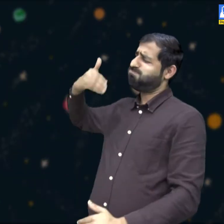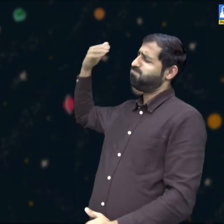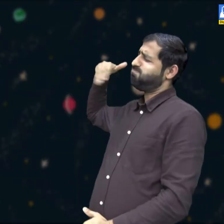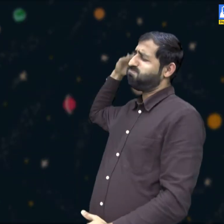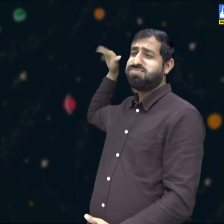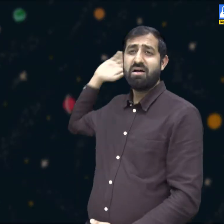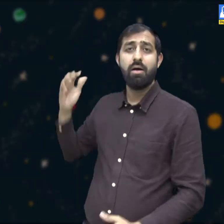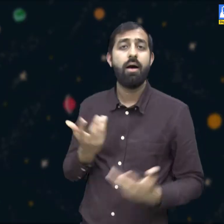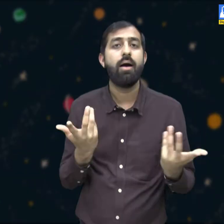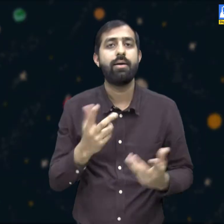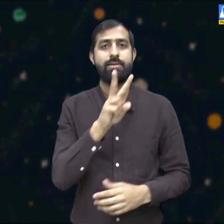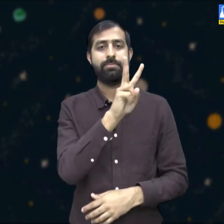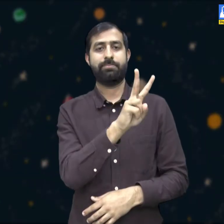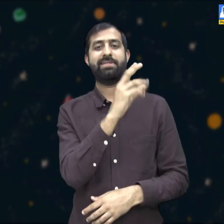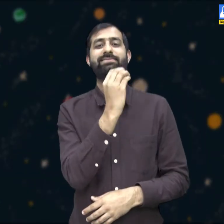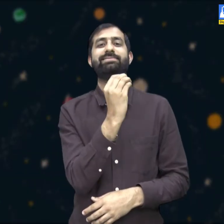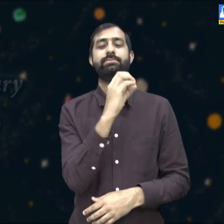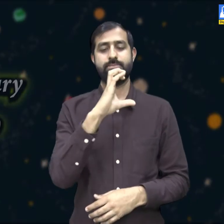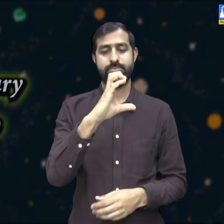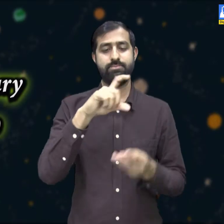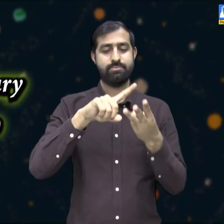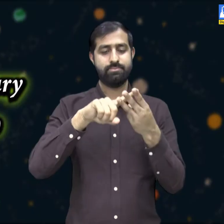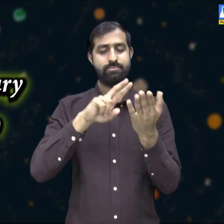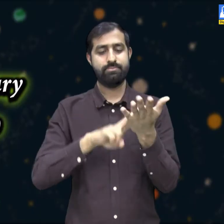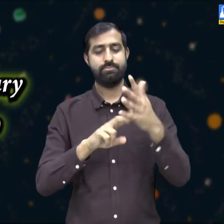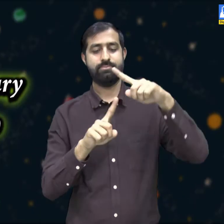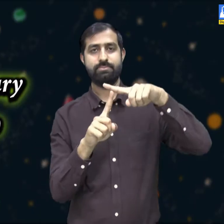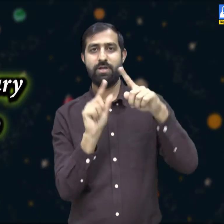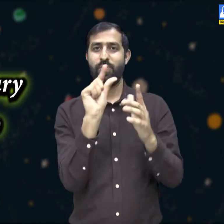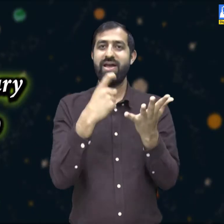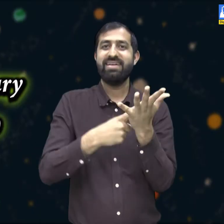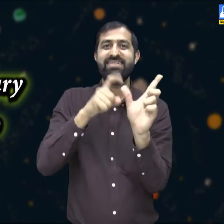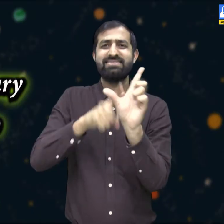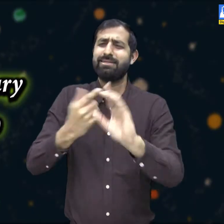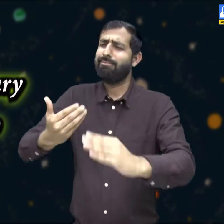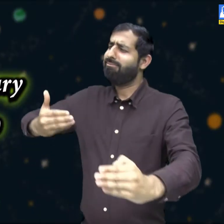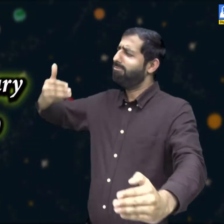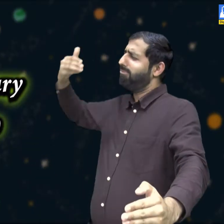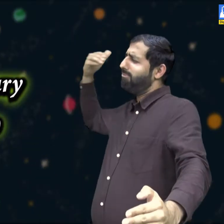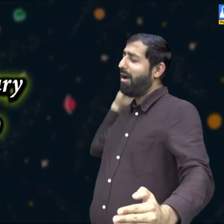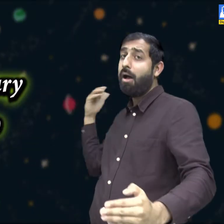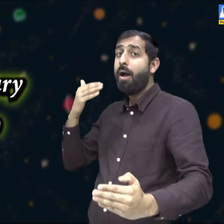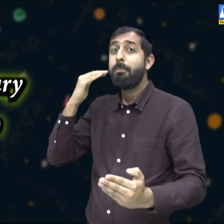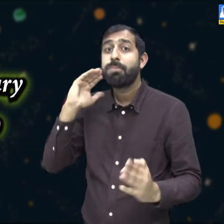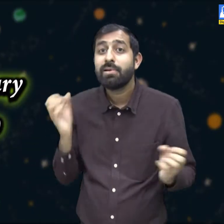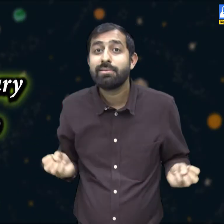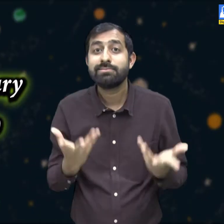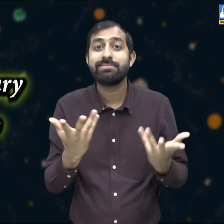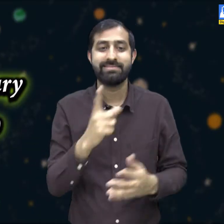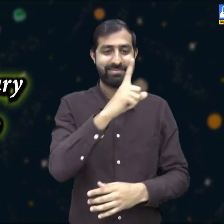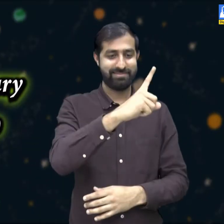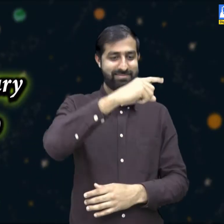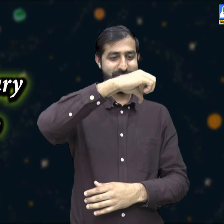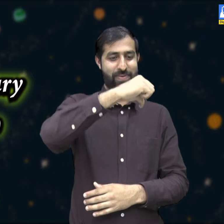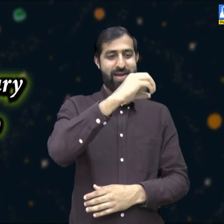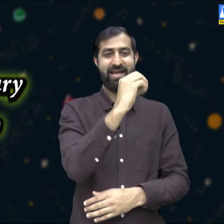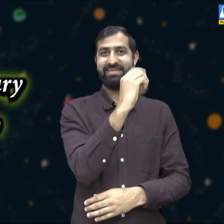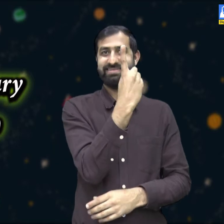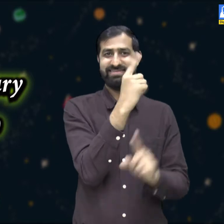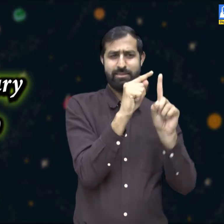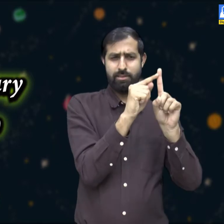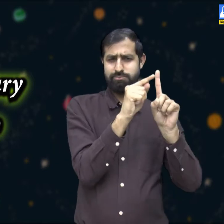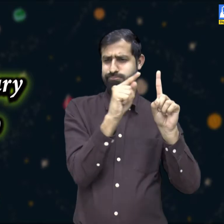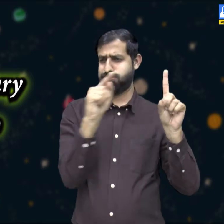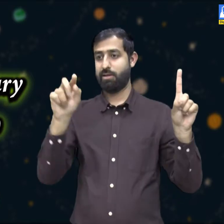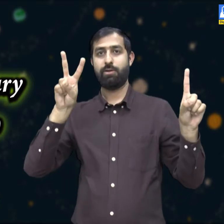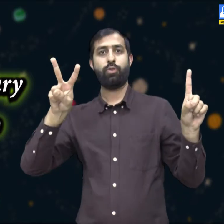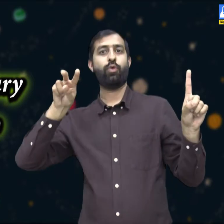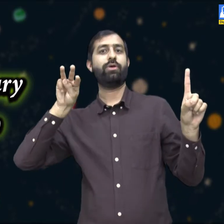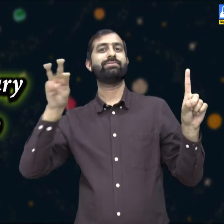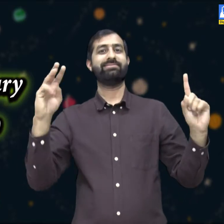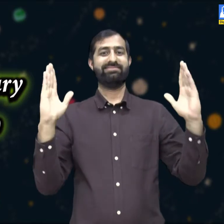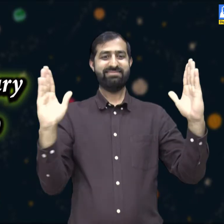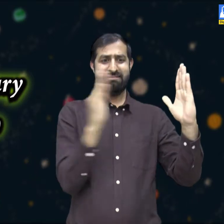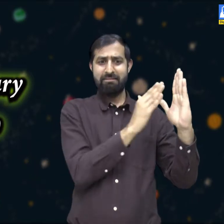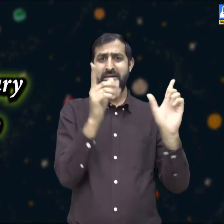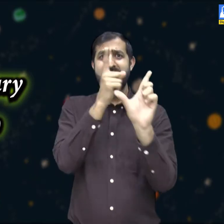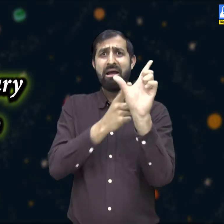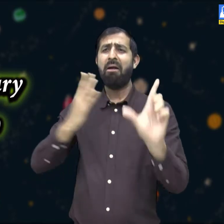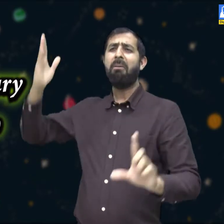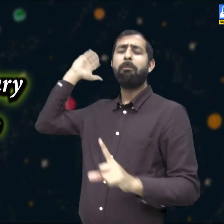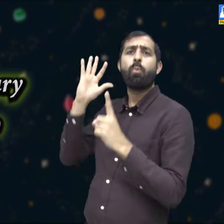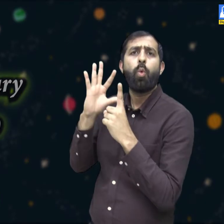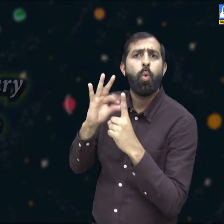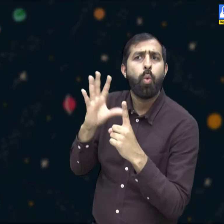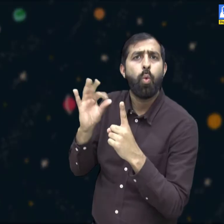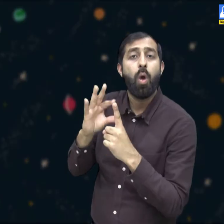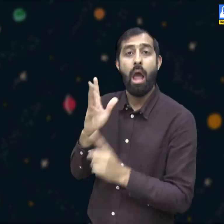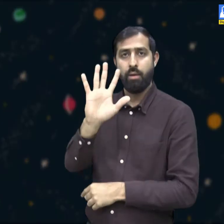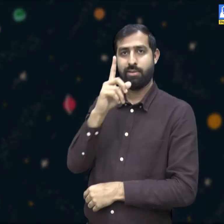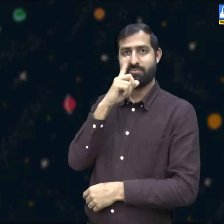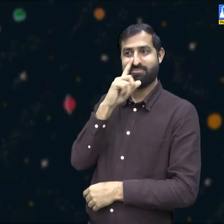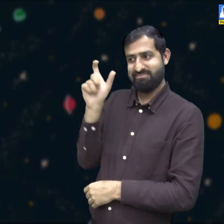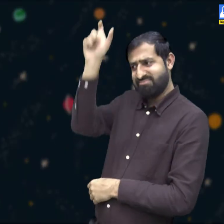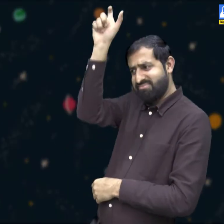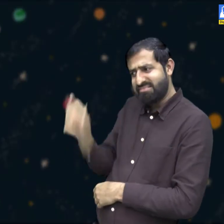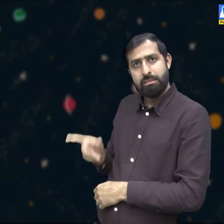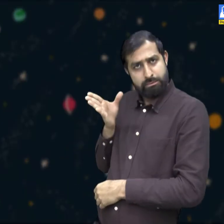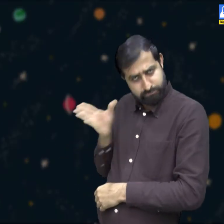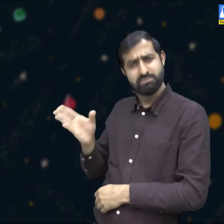Long back 20th century began on 1st January 1901 and ended on 31st December 2000.